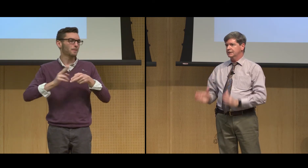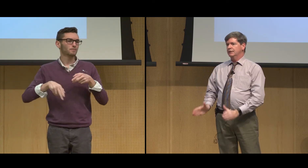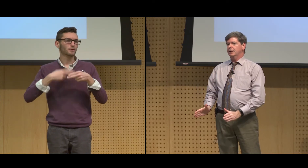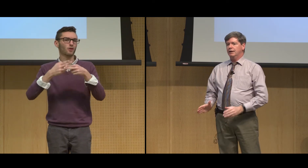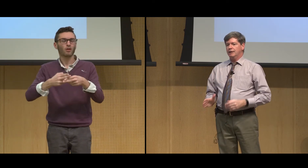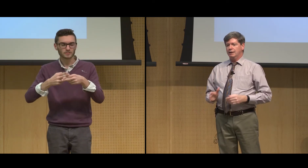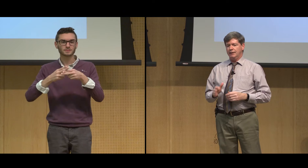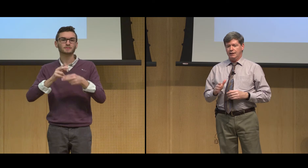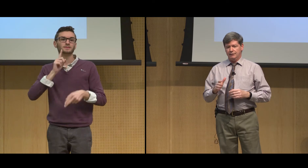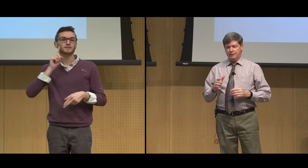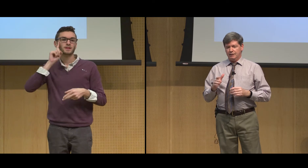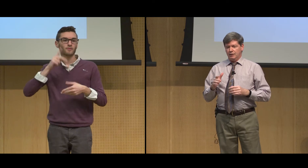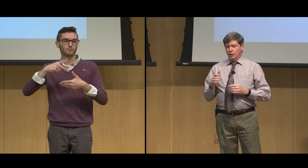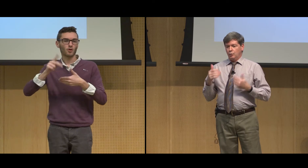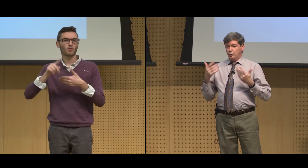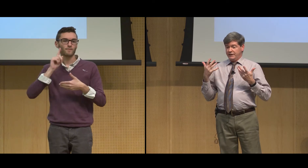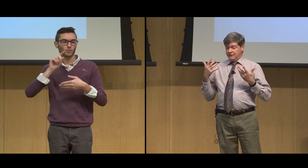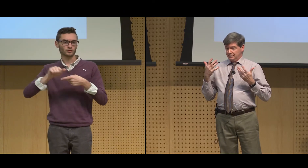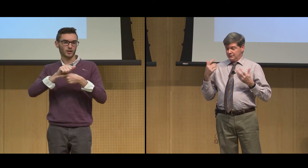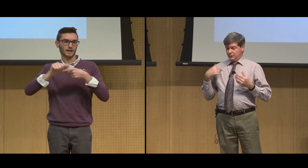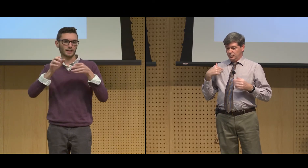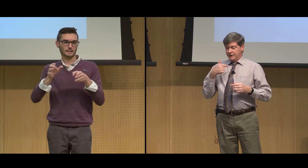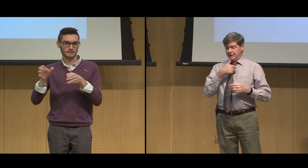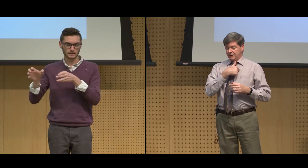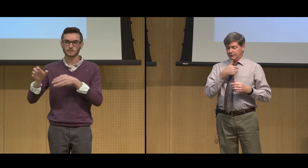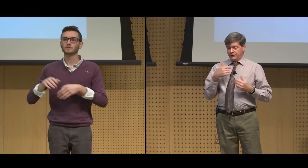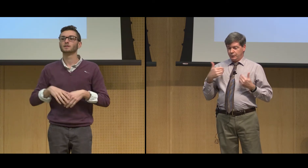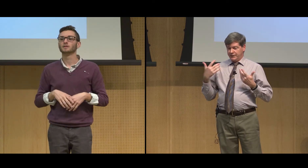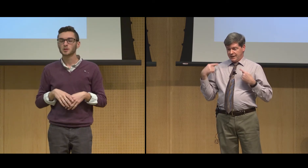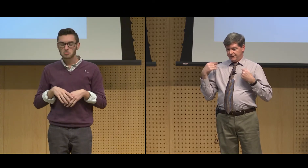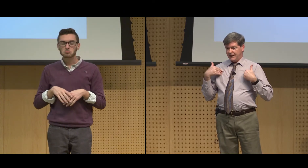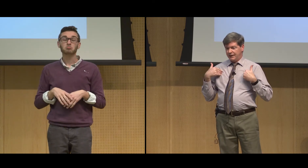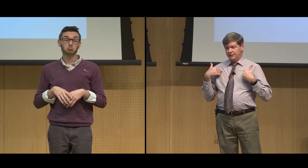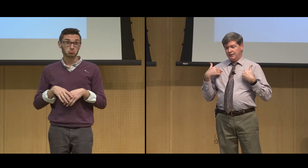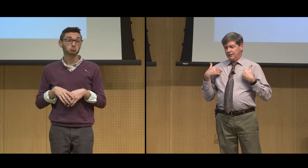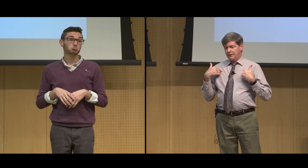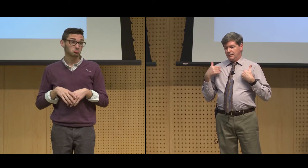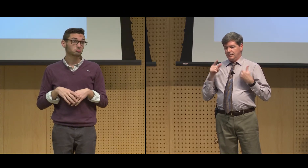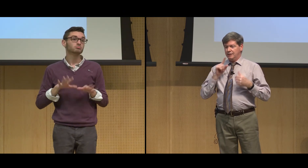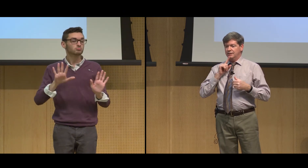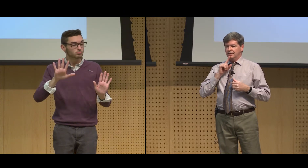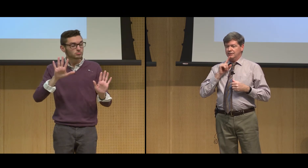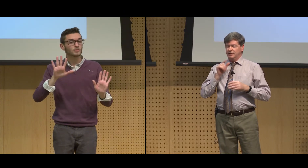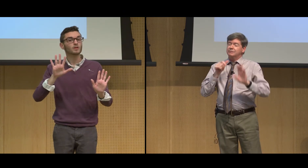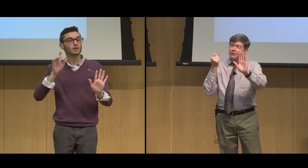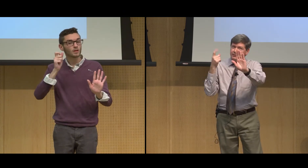and we--we have had, uh--you know, understand.